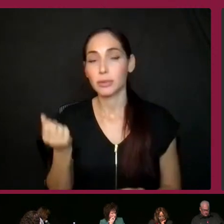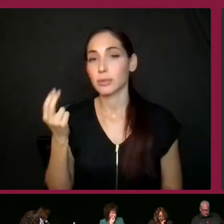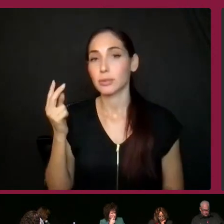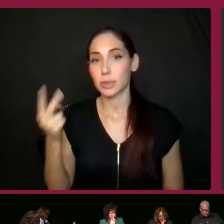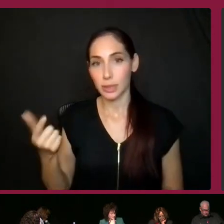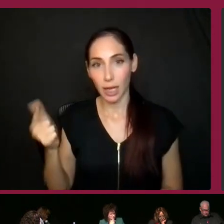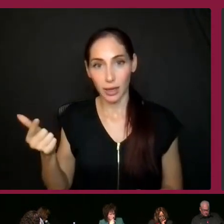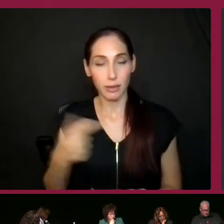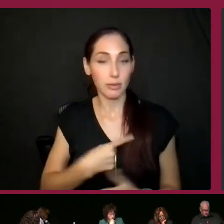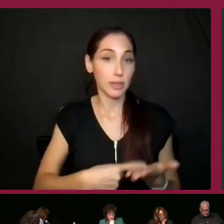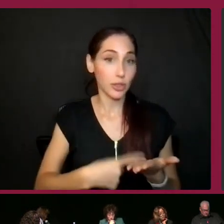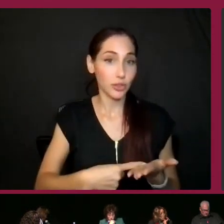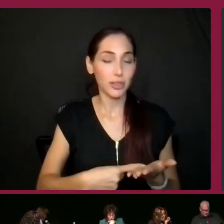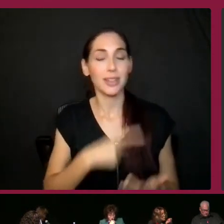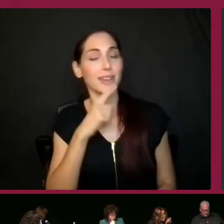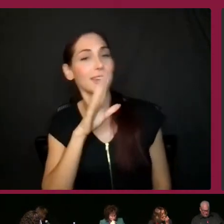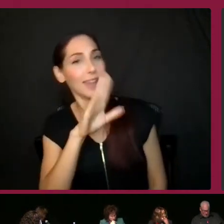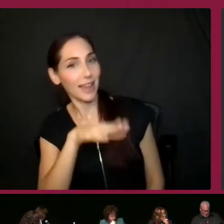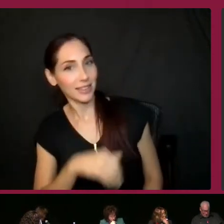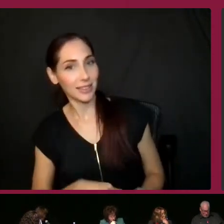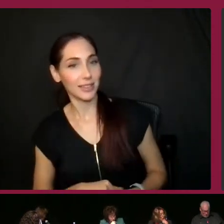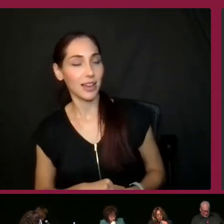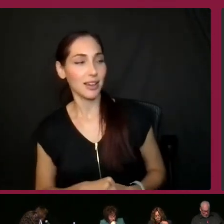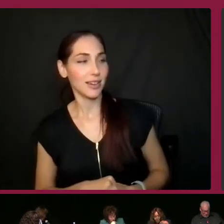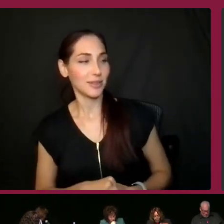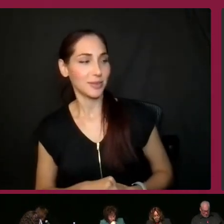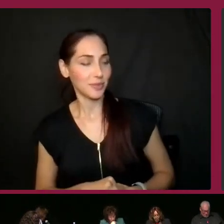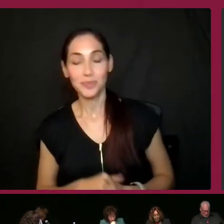Discussion? Uh, yes, uh, Yes, Trustee Rives?